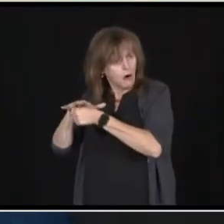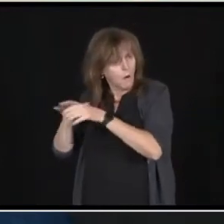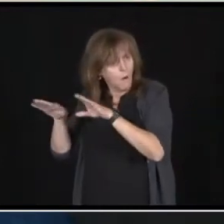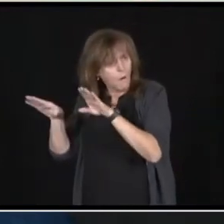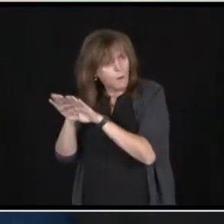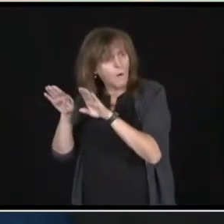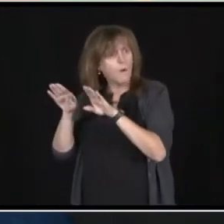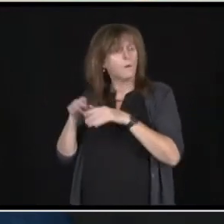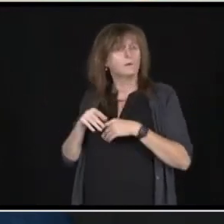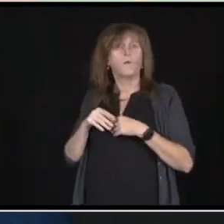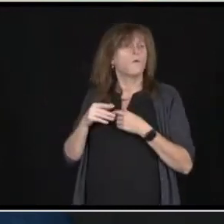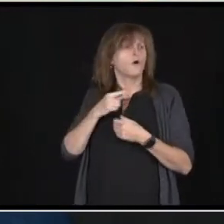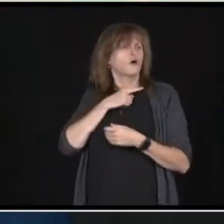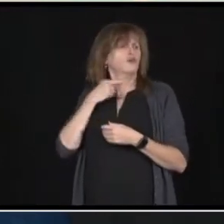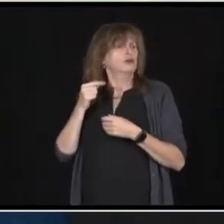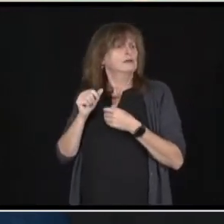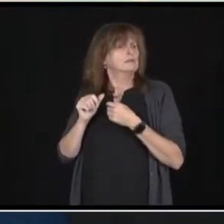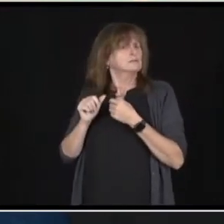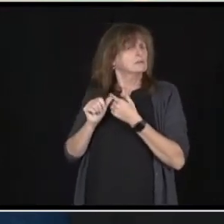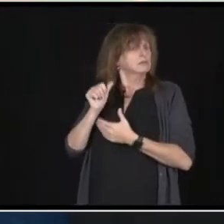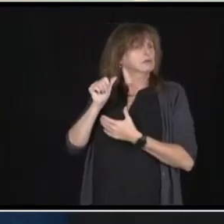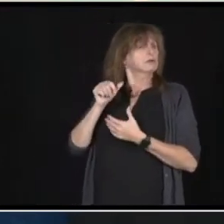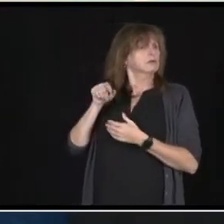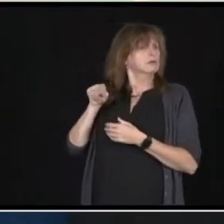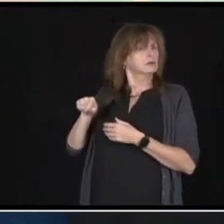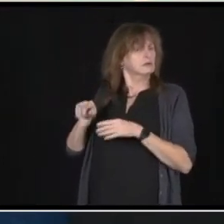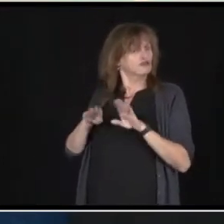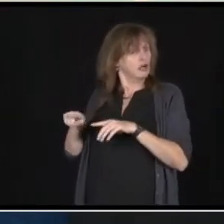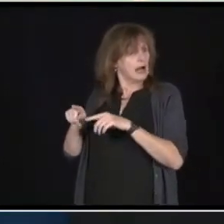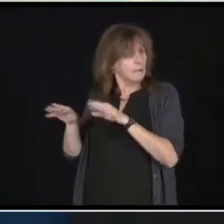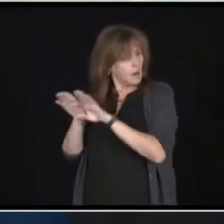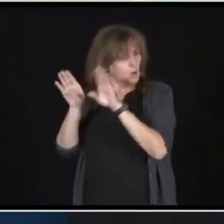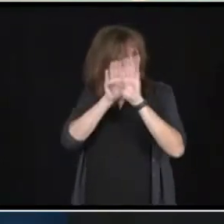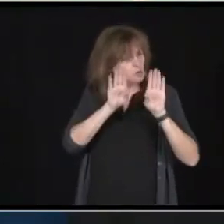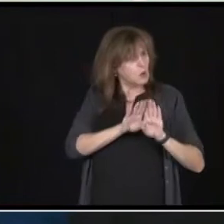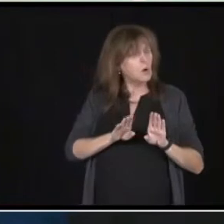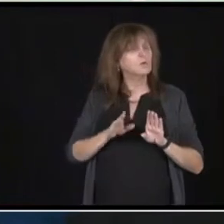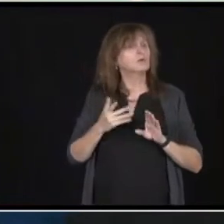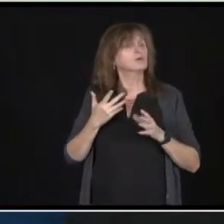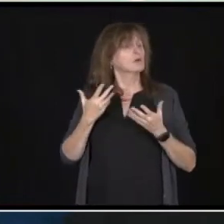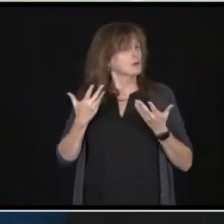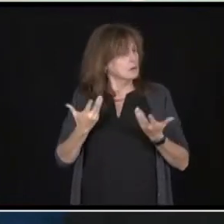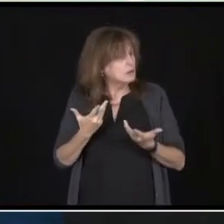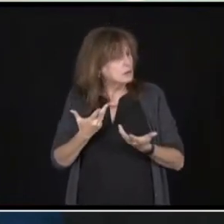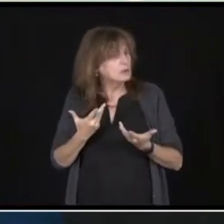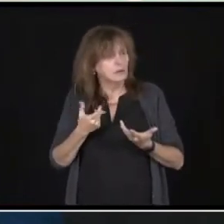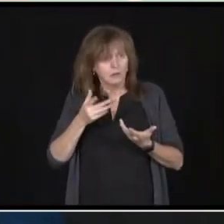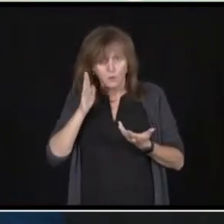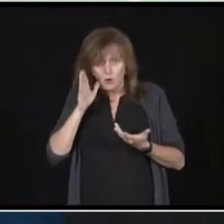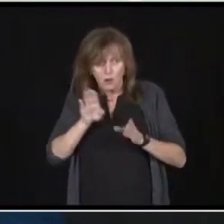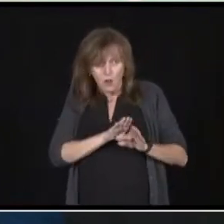As the province looking at maybe not regional closures, but high-risk settings such as gyms and fitness studios in other regions?